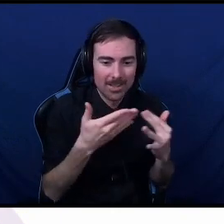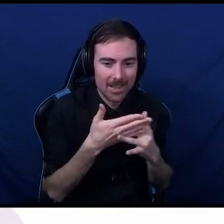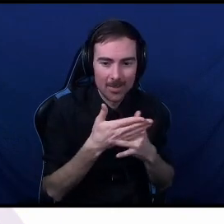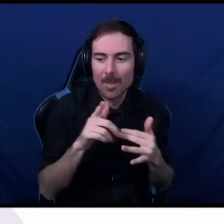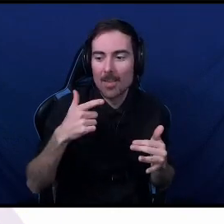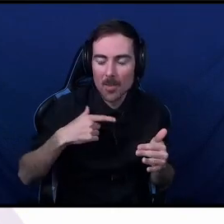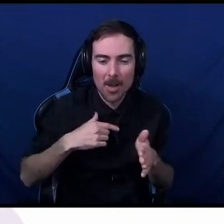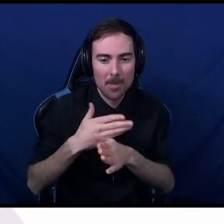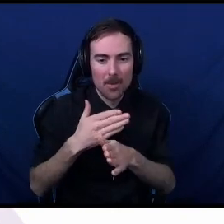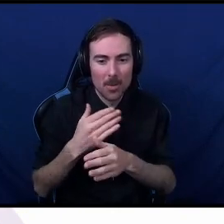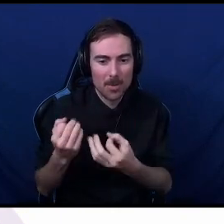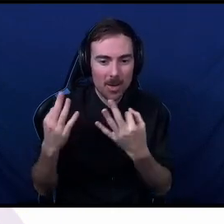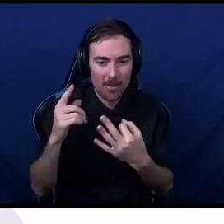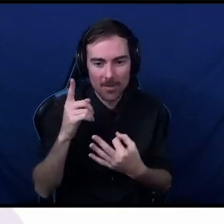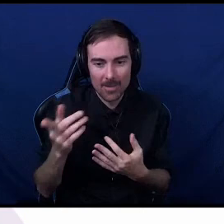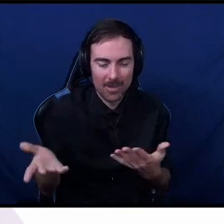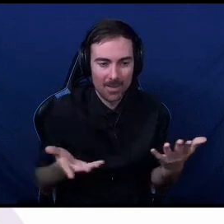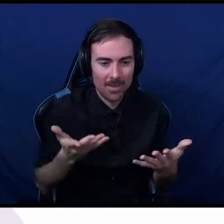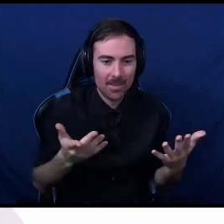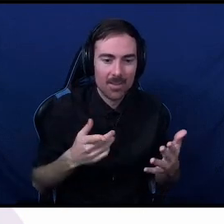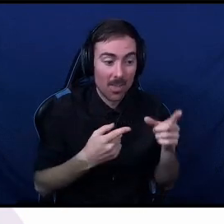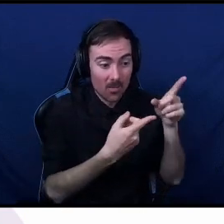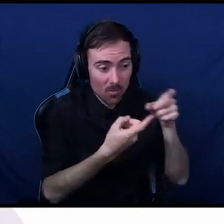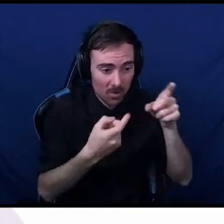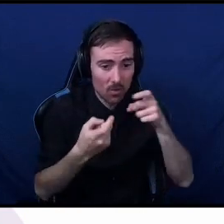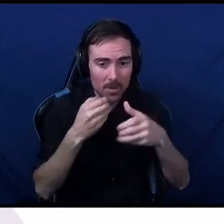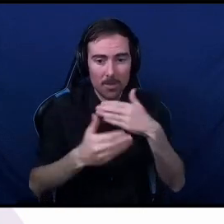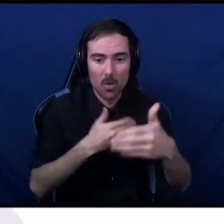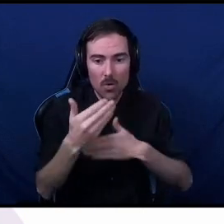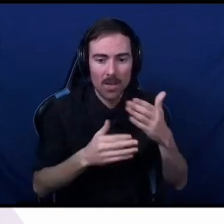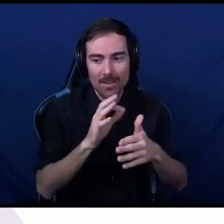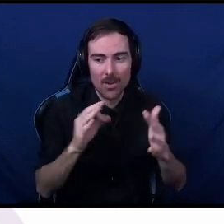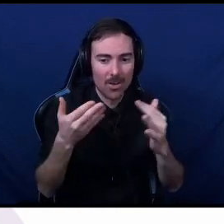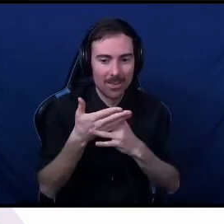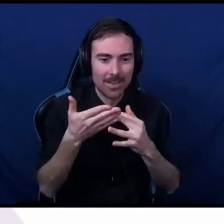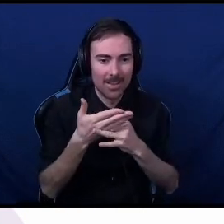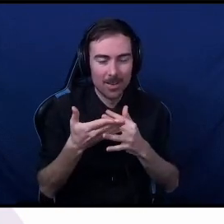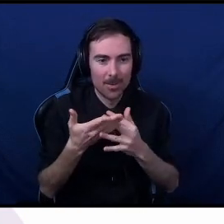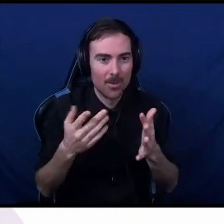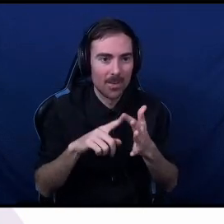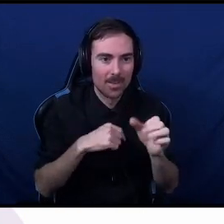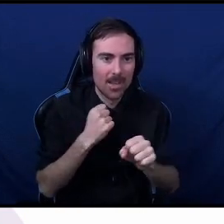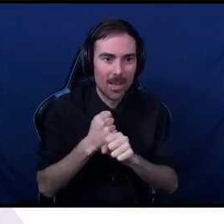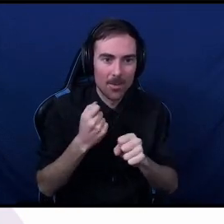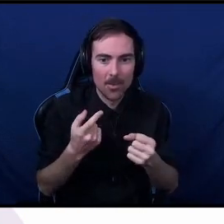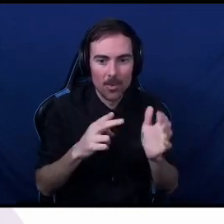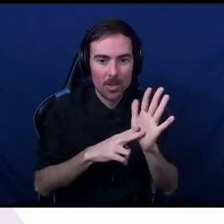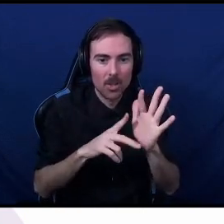mentioned before, even the recruitment process, not being accessible to say someone who is neurodiverse. So I think